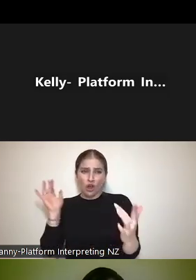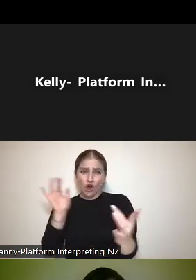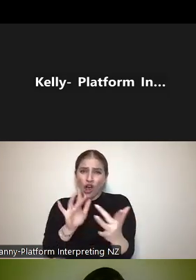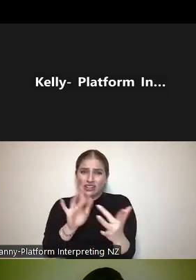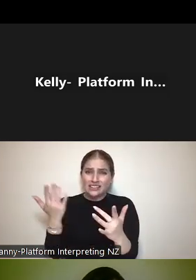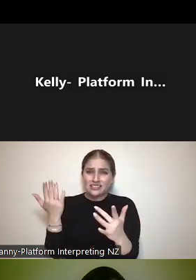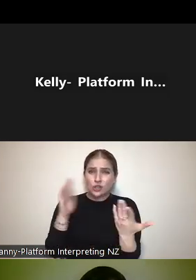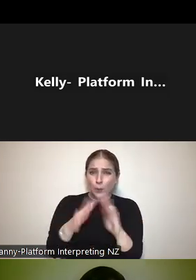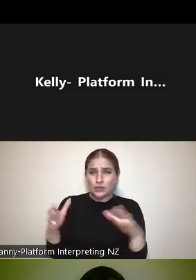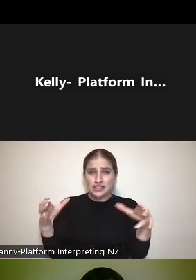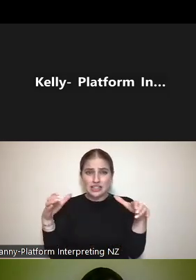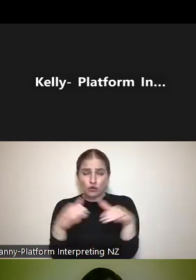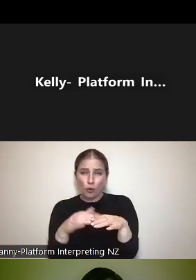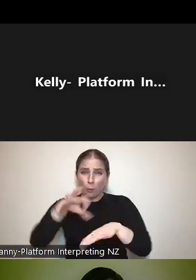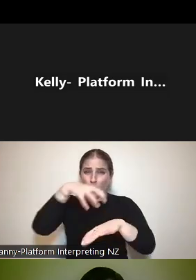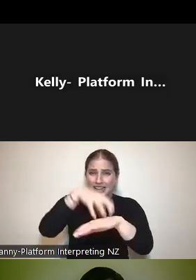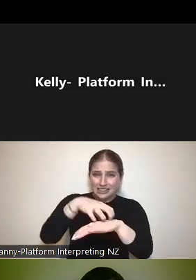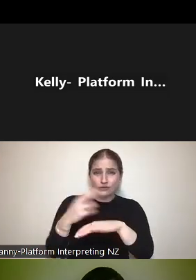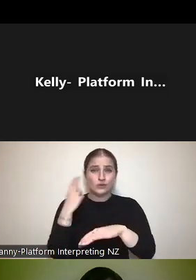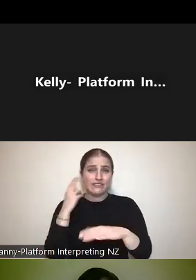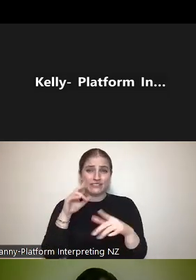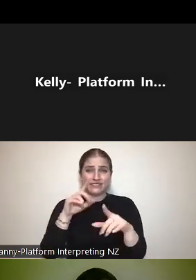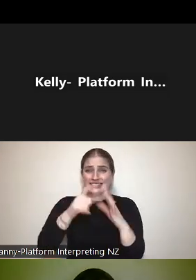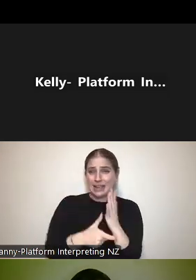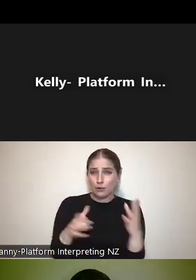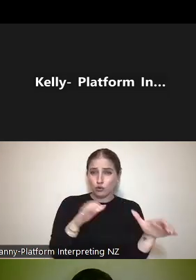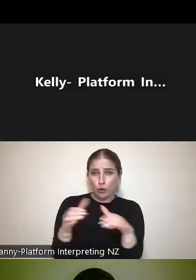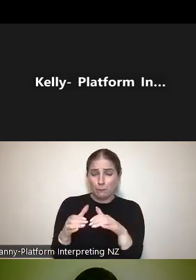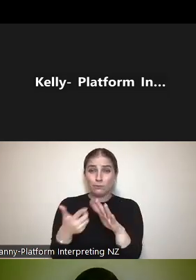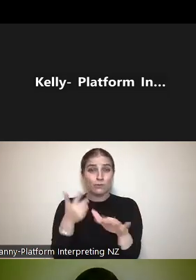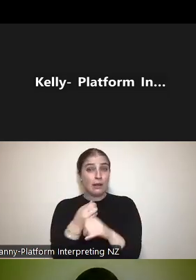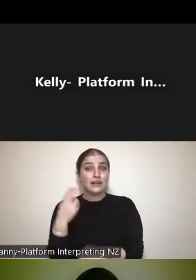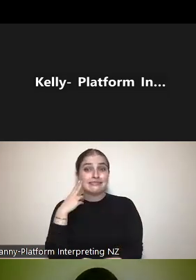So, reach out to Deaf clubs, reach out to disability services organizations,